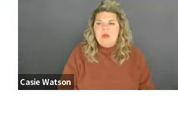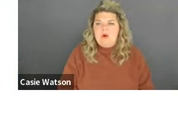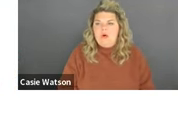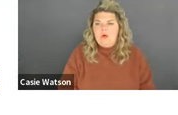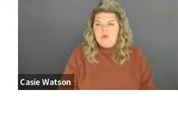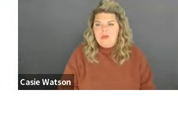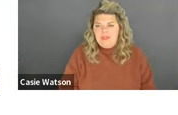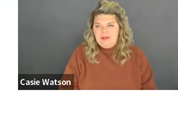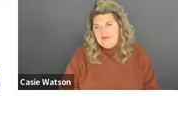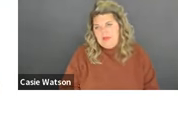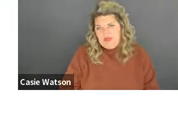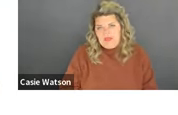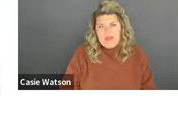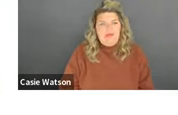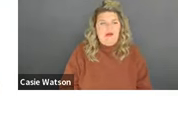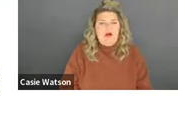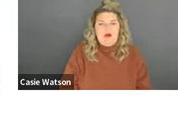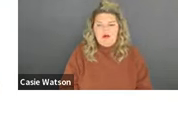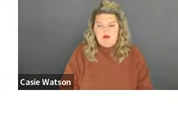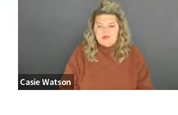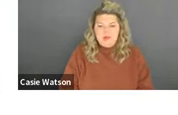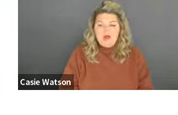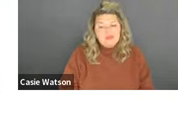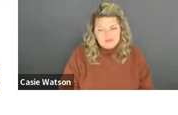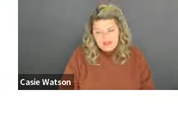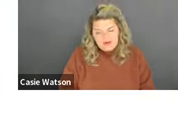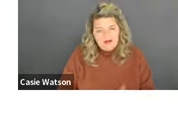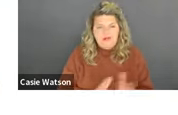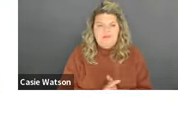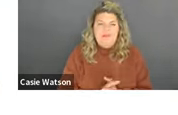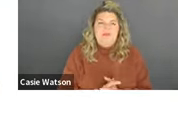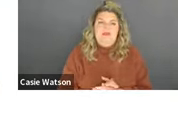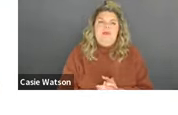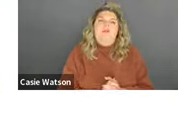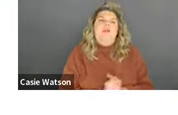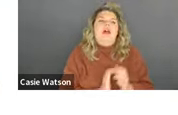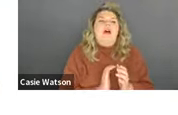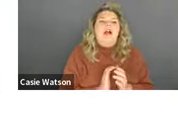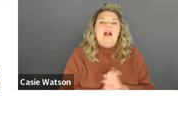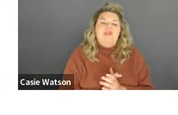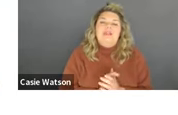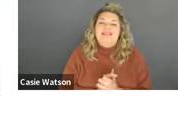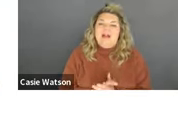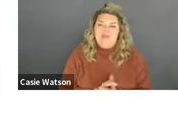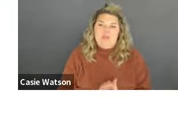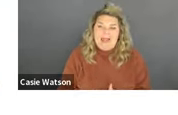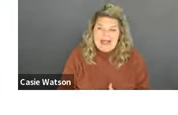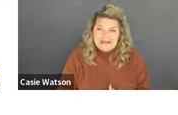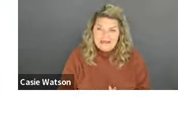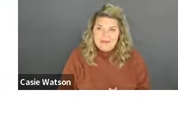So within the Deaf community, there are a small subset of people that are actually Deafblind,